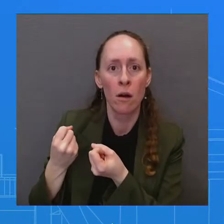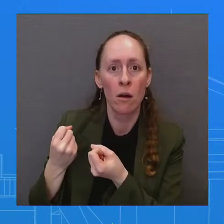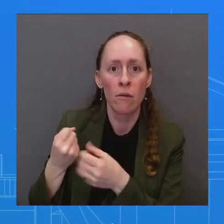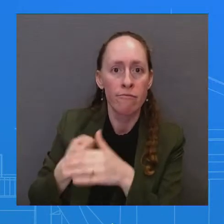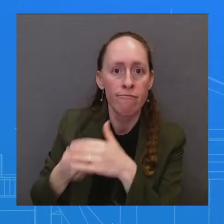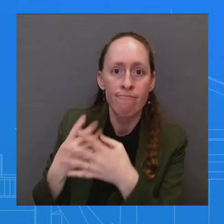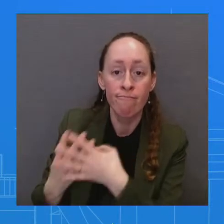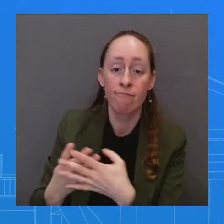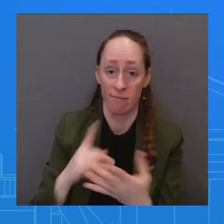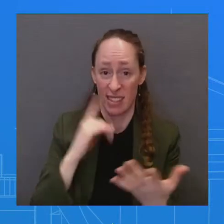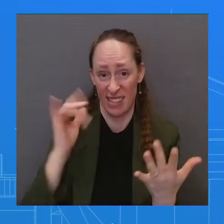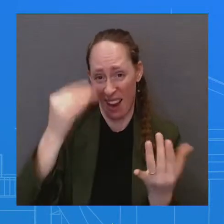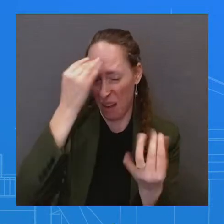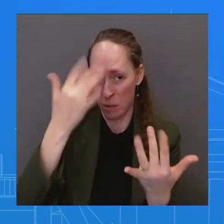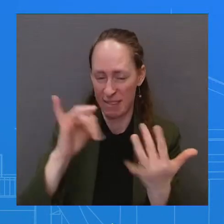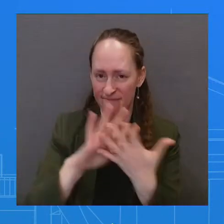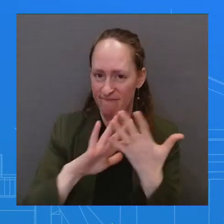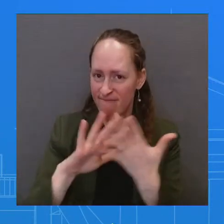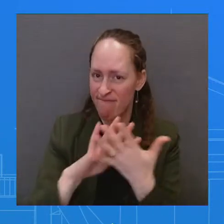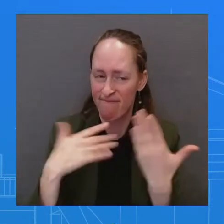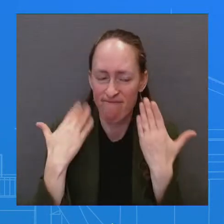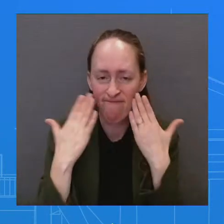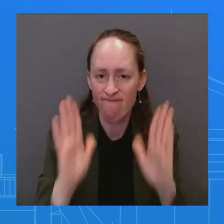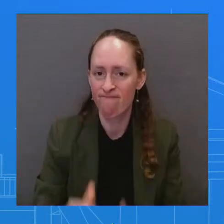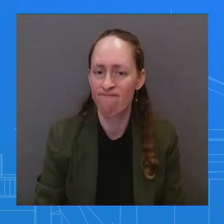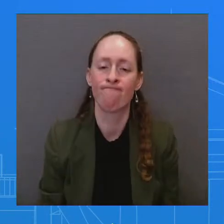The original agreement was for 50 women and children,